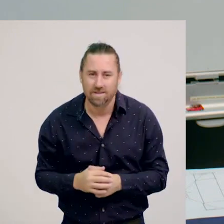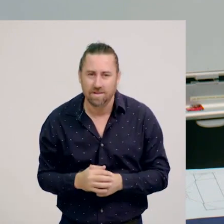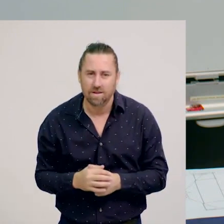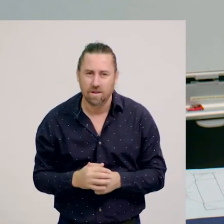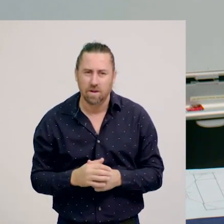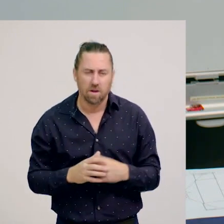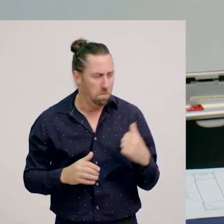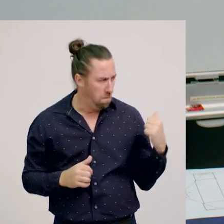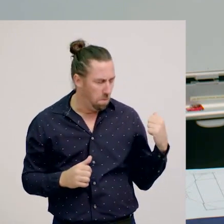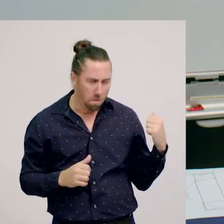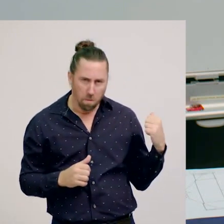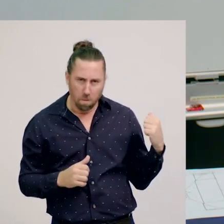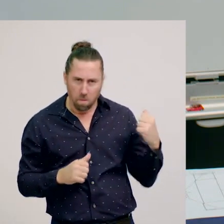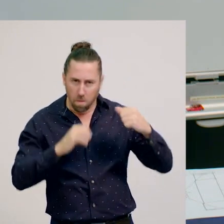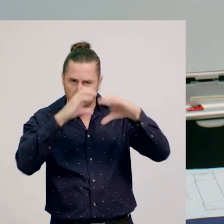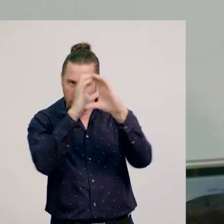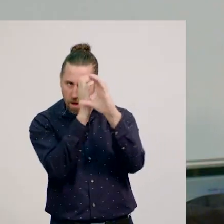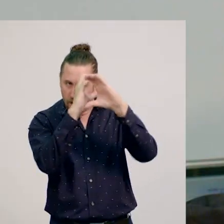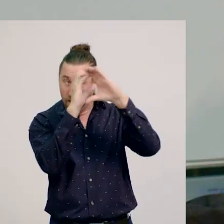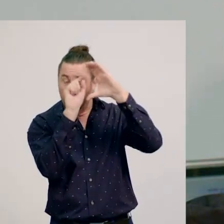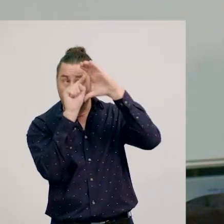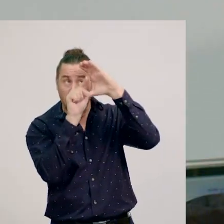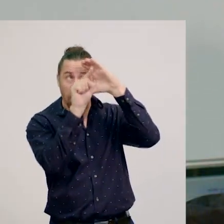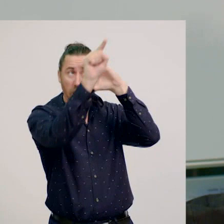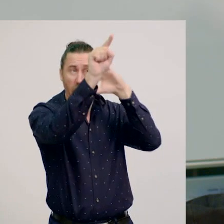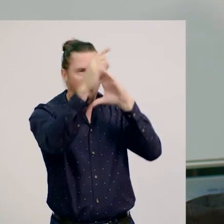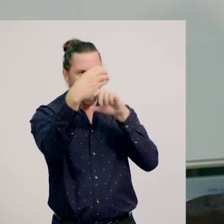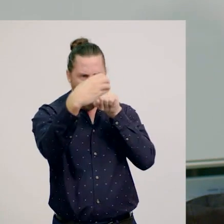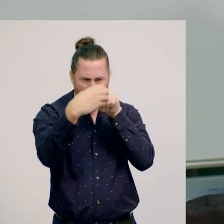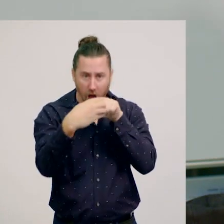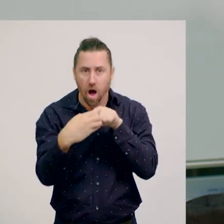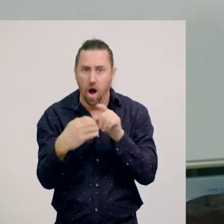Have a look at this old telescope. It has glass lenses,